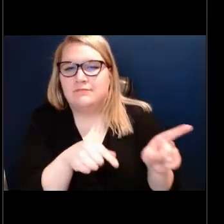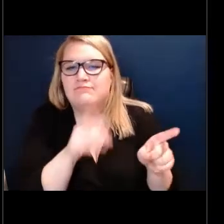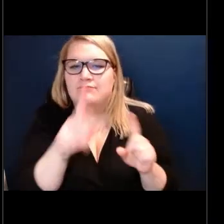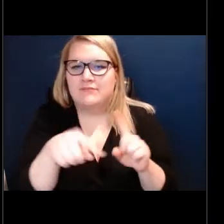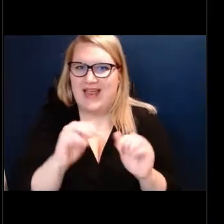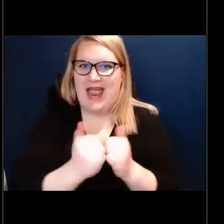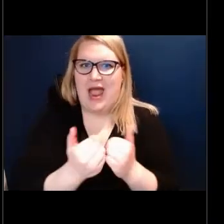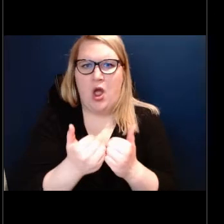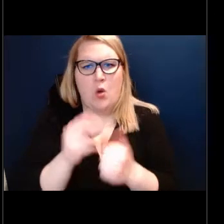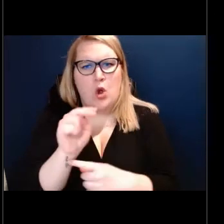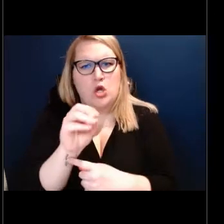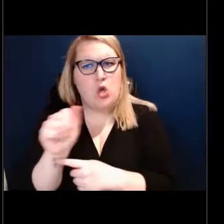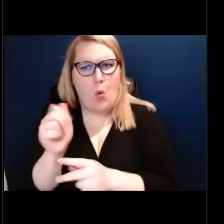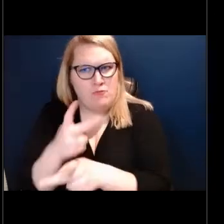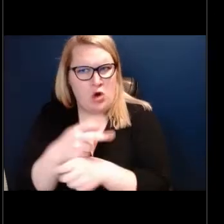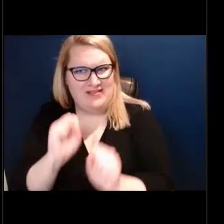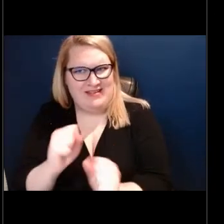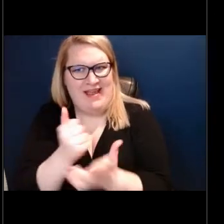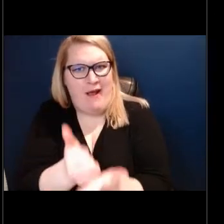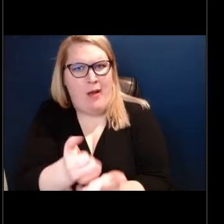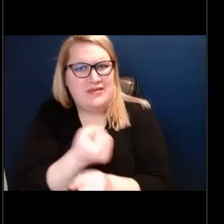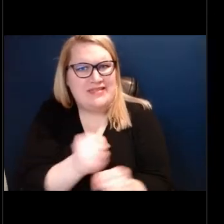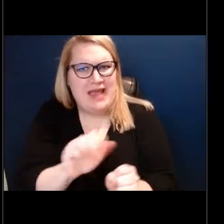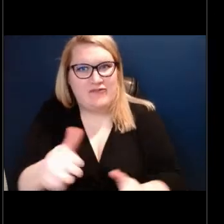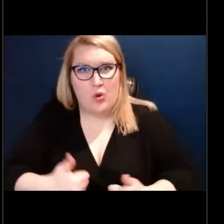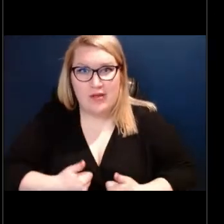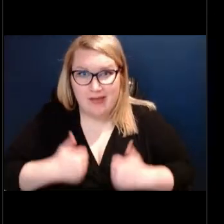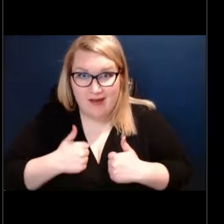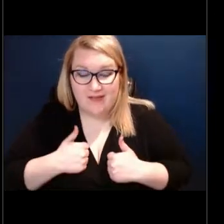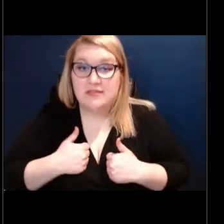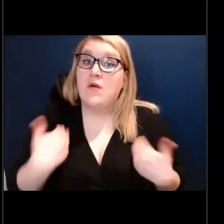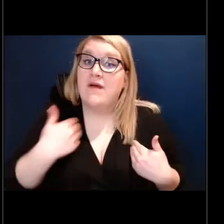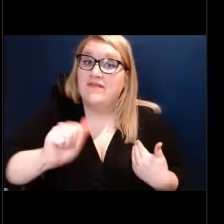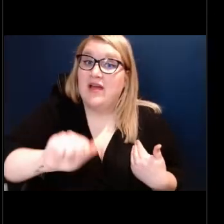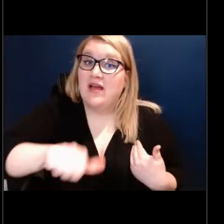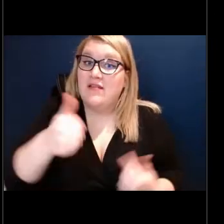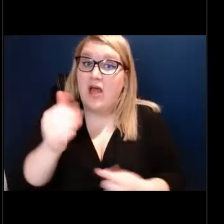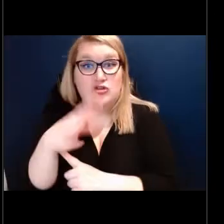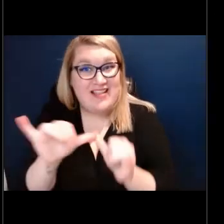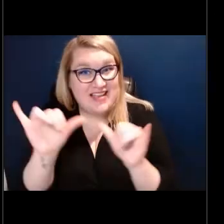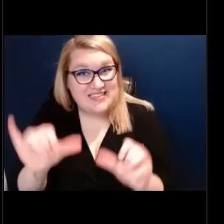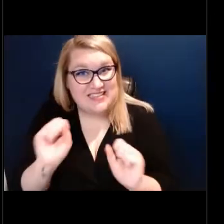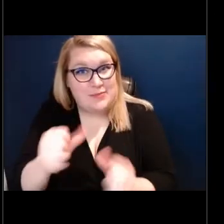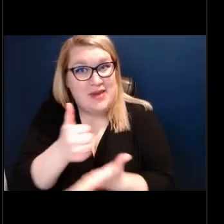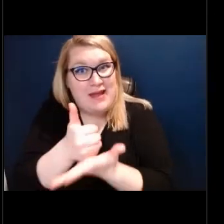Let's learn a little bit more about another NOAA satellite system that can also save lives almost every day.